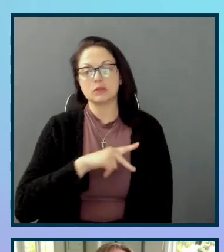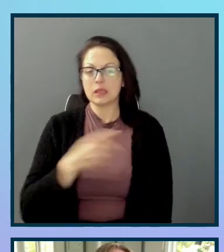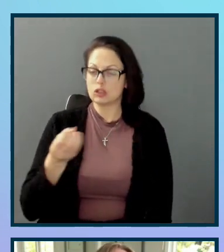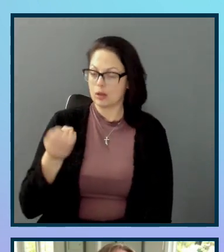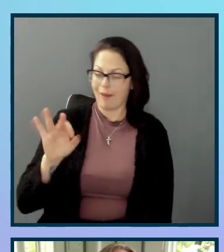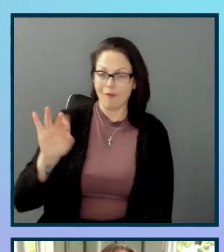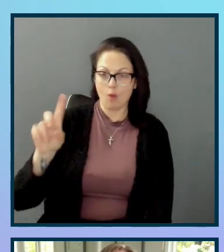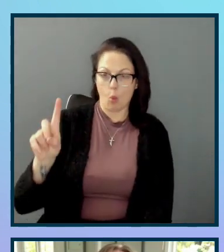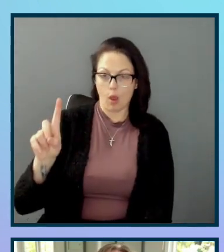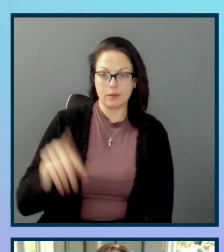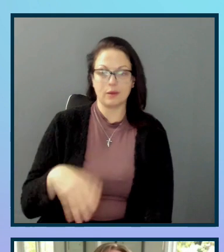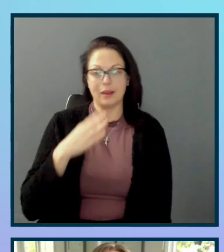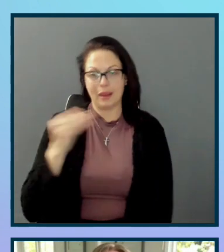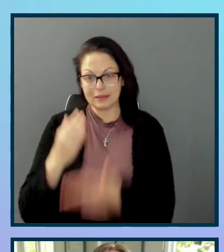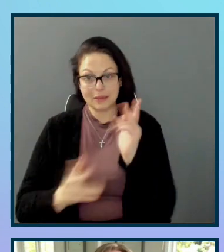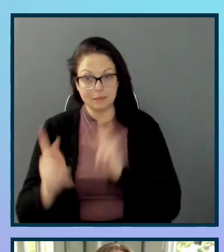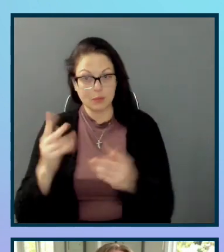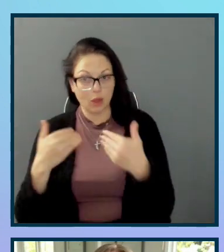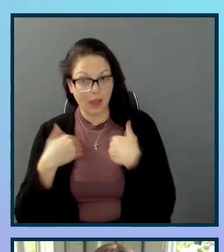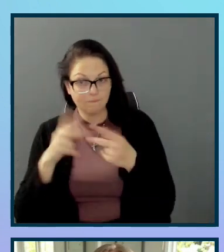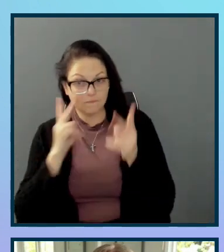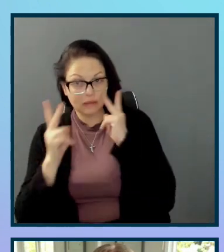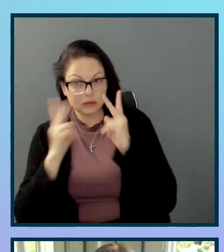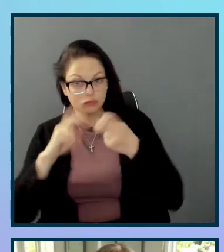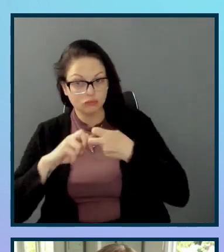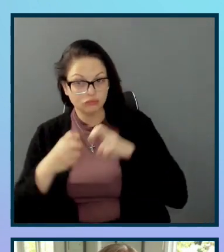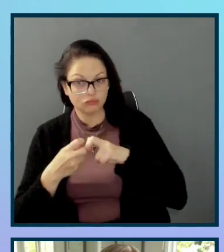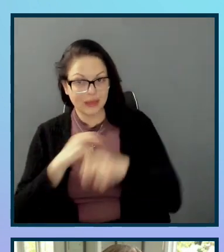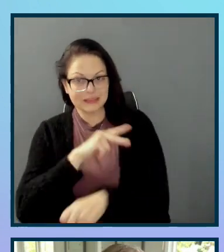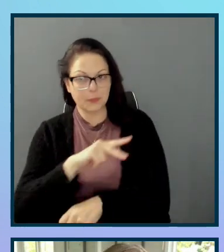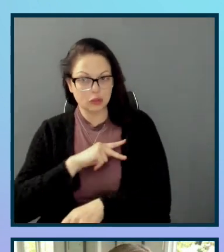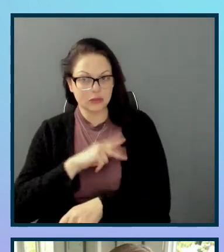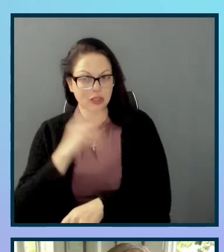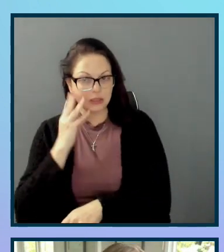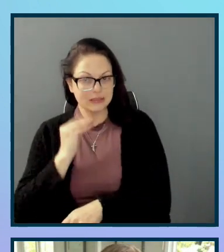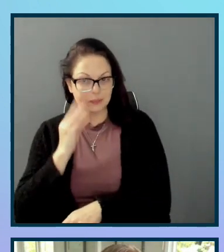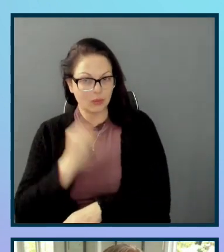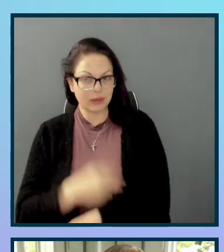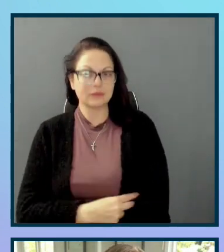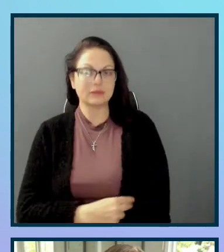and some people have visual impairments. It's just the personalization experience. It's the same thing.